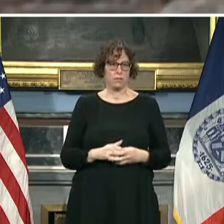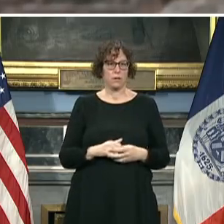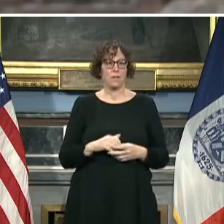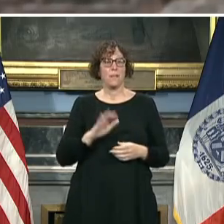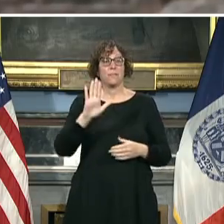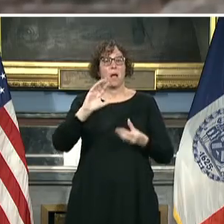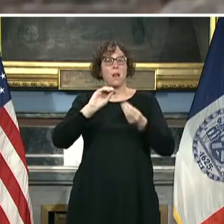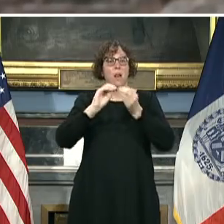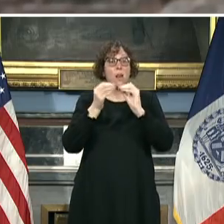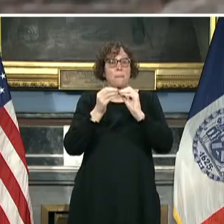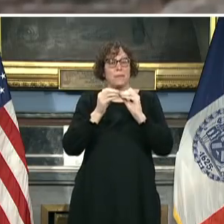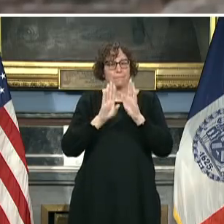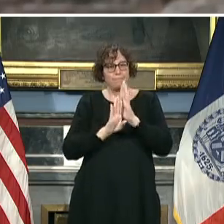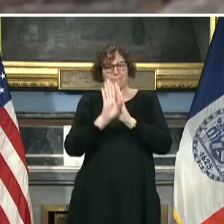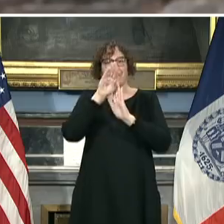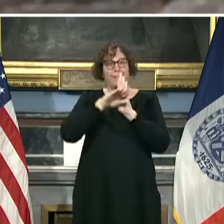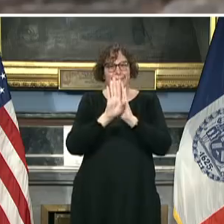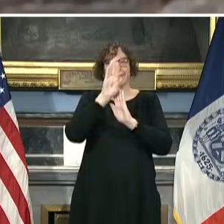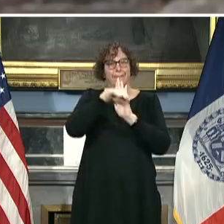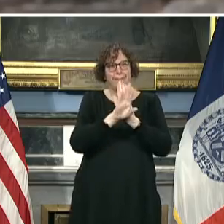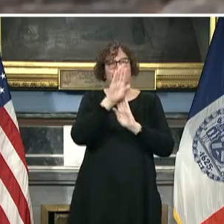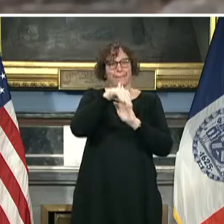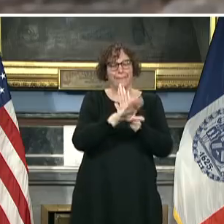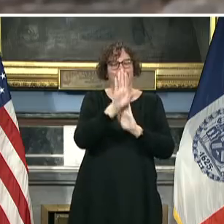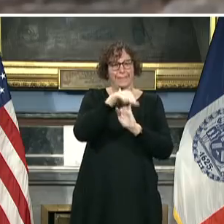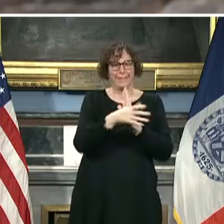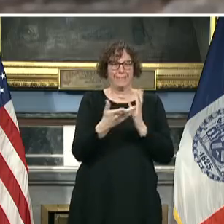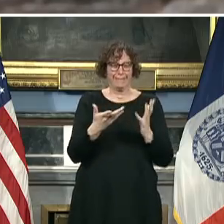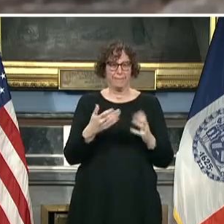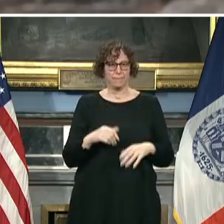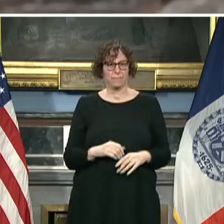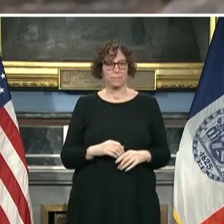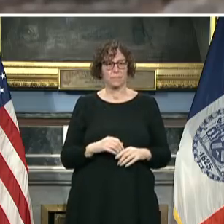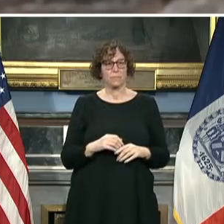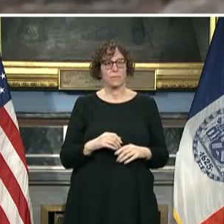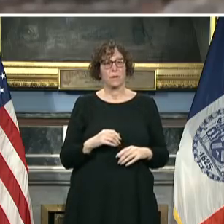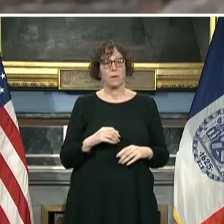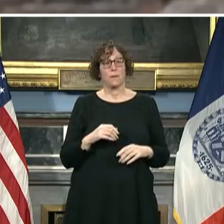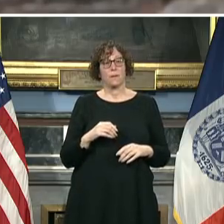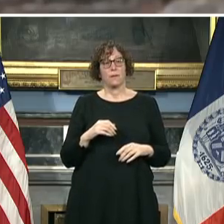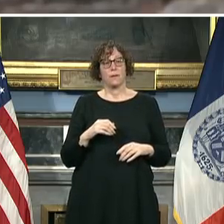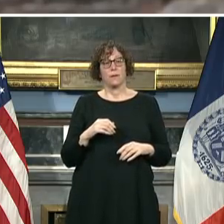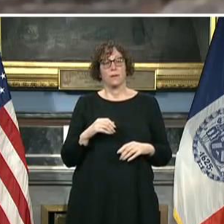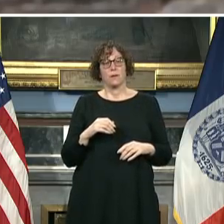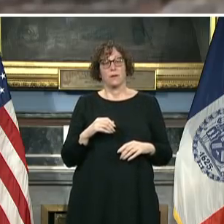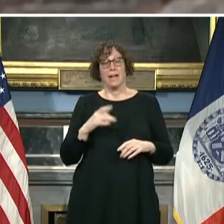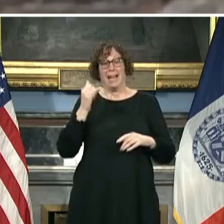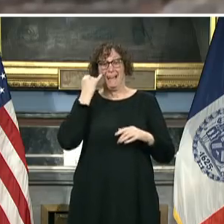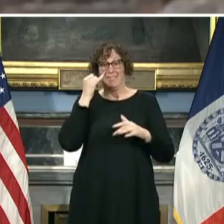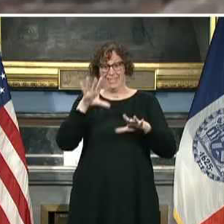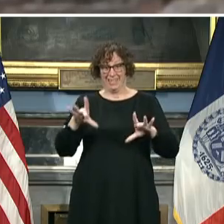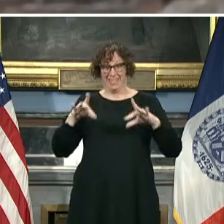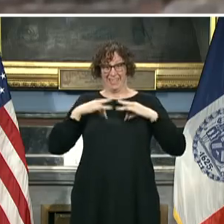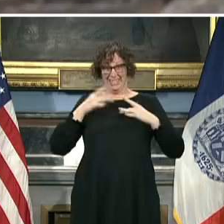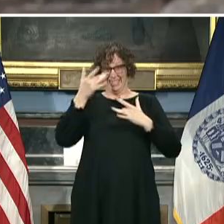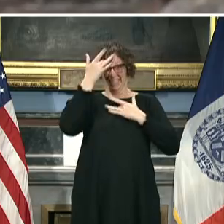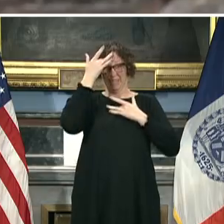WEEKS. HE'S SEEING A STEADY FLOW OF OFFICERS RETURNING AND WHAT WE HOPE AND PRAY IS THAT ONCE YOU GET THIS -- WE DON'T WANT